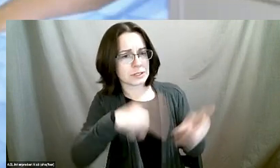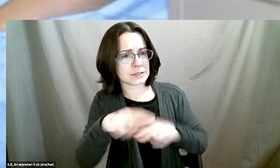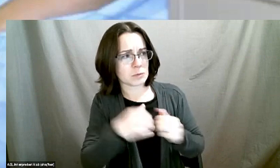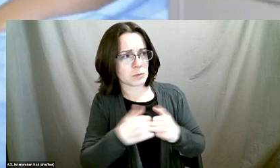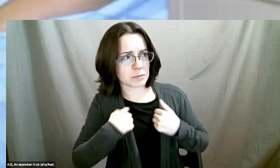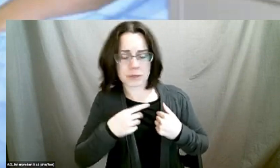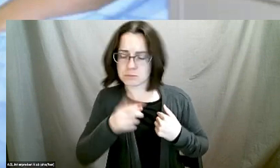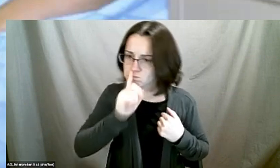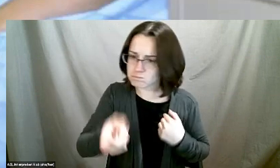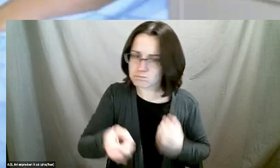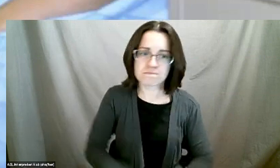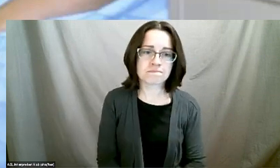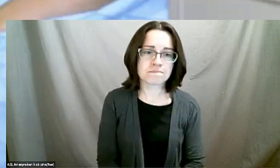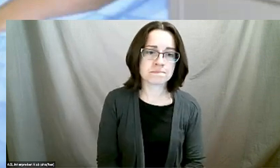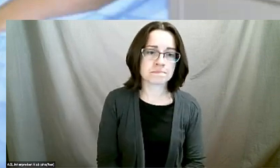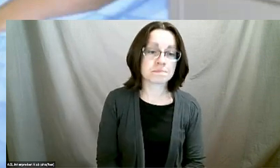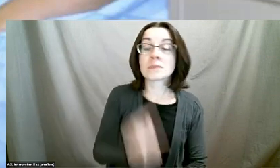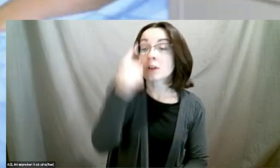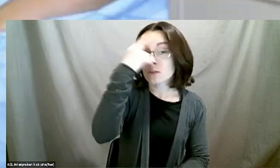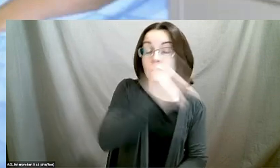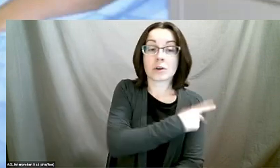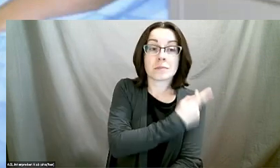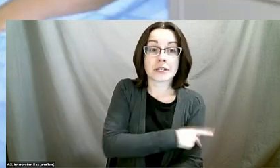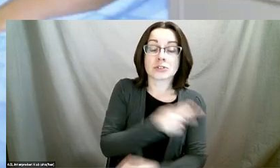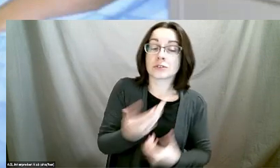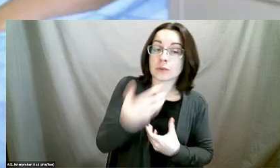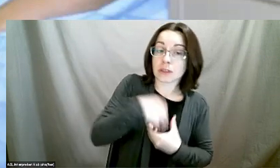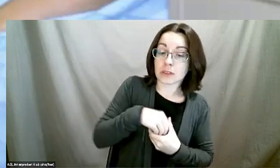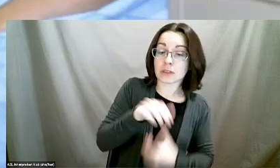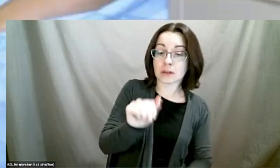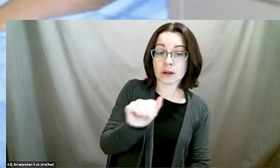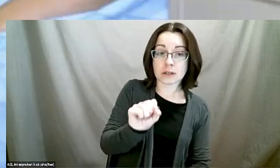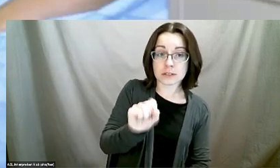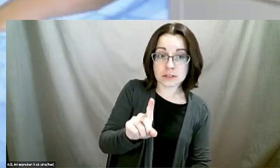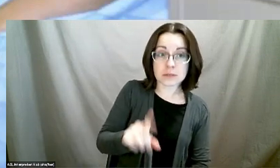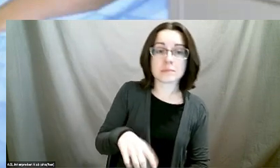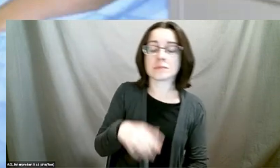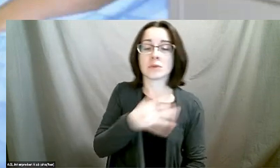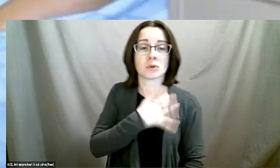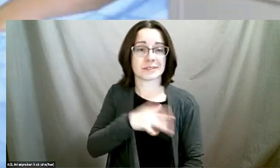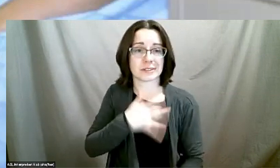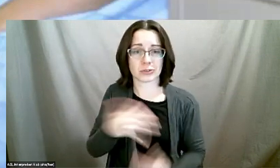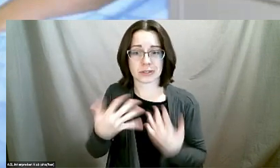autism or sensory integration disorder, we try to minimize bright lights